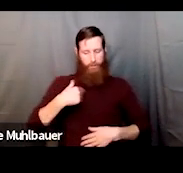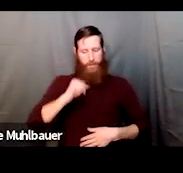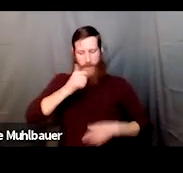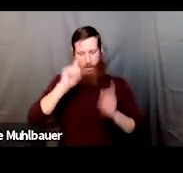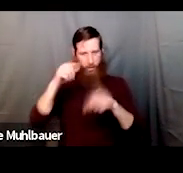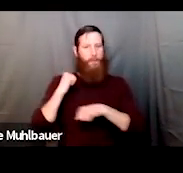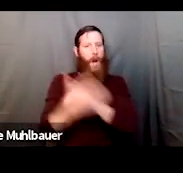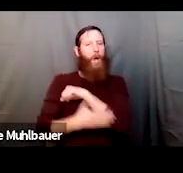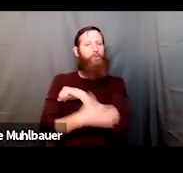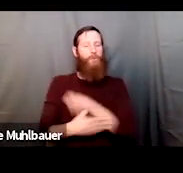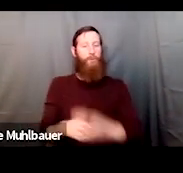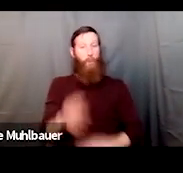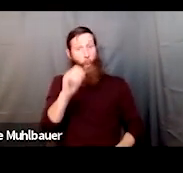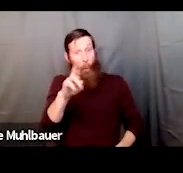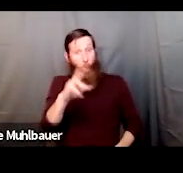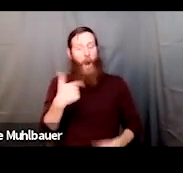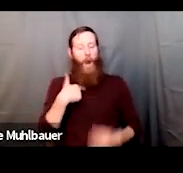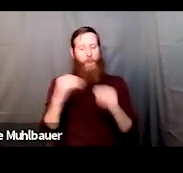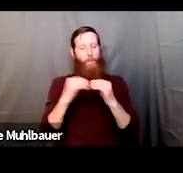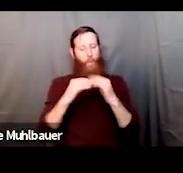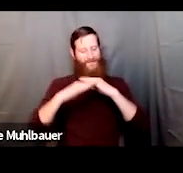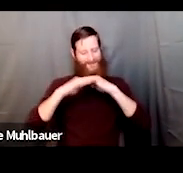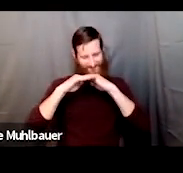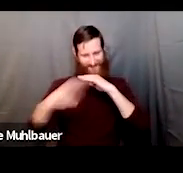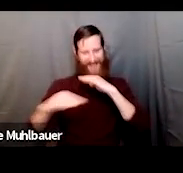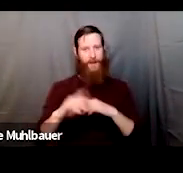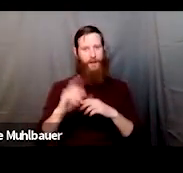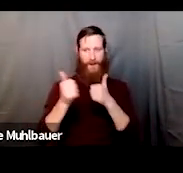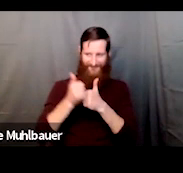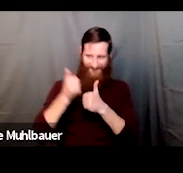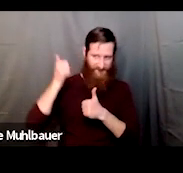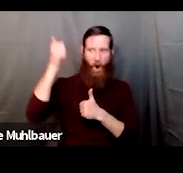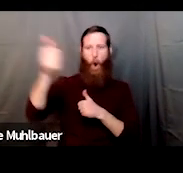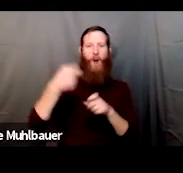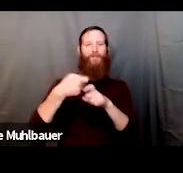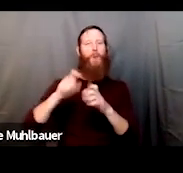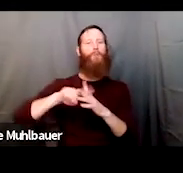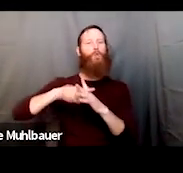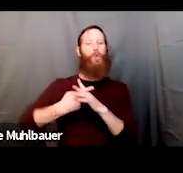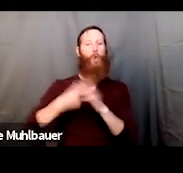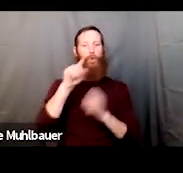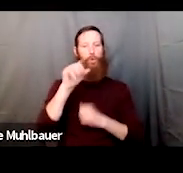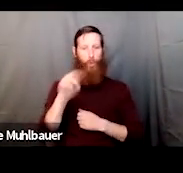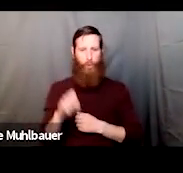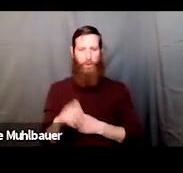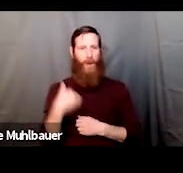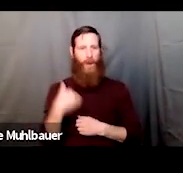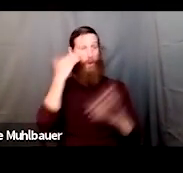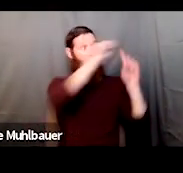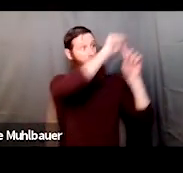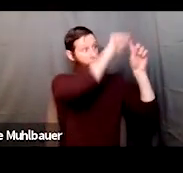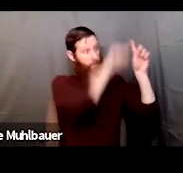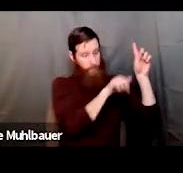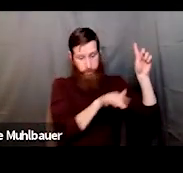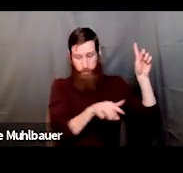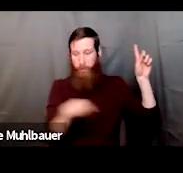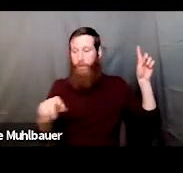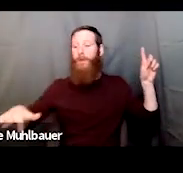or I choose to travel in flat areas, very far away from start zones, where I know avalanches can't impact that area.